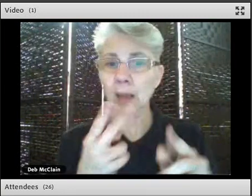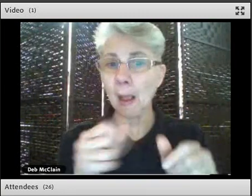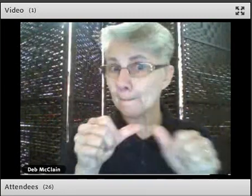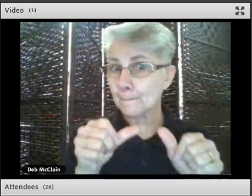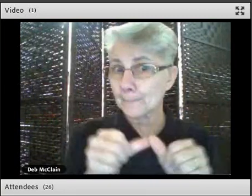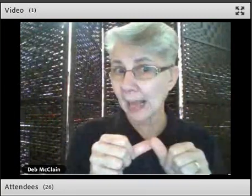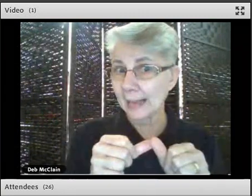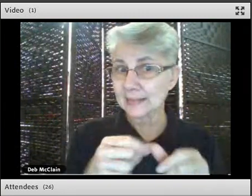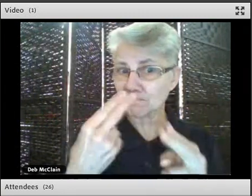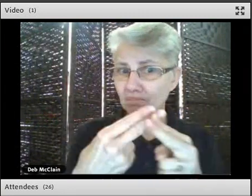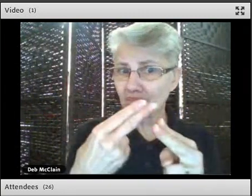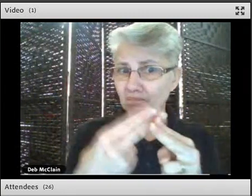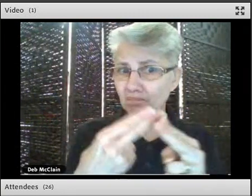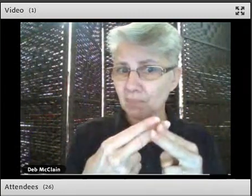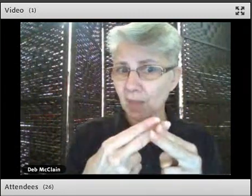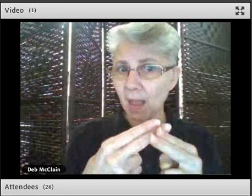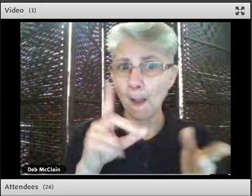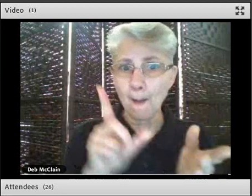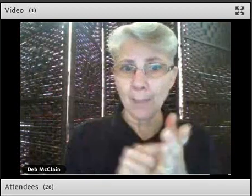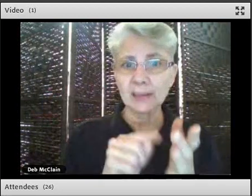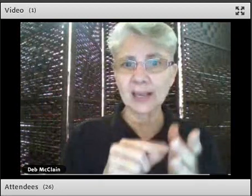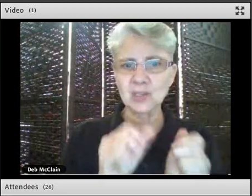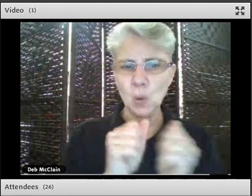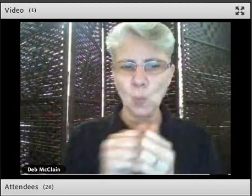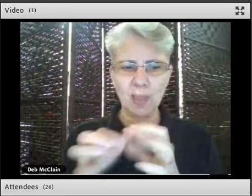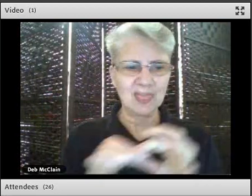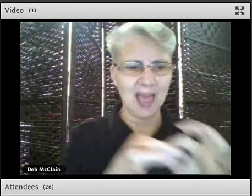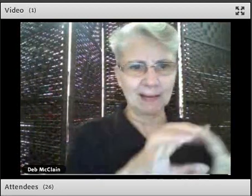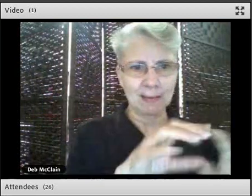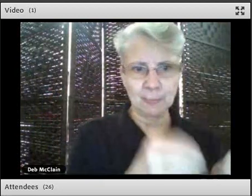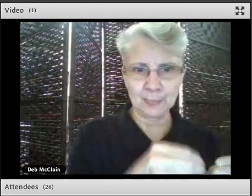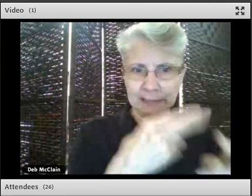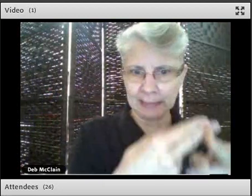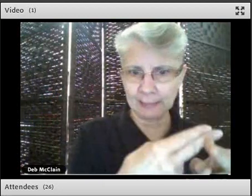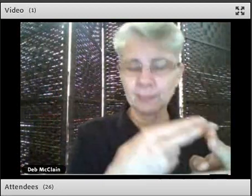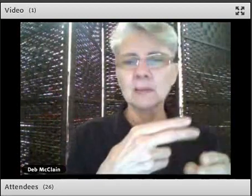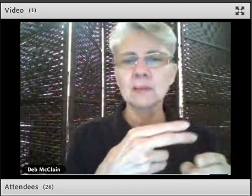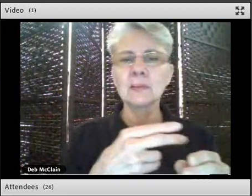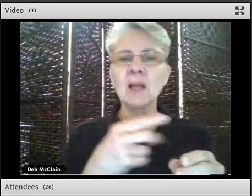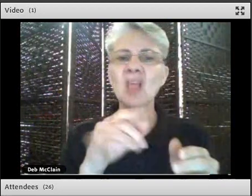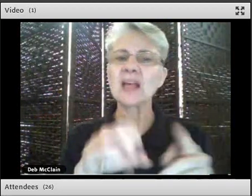In this case, we've got the mailing address, and so we would use "New York, NY"